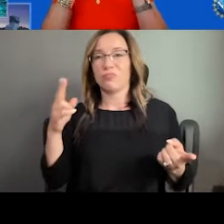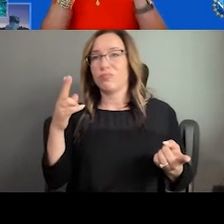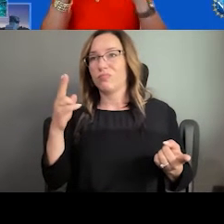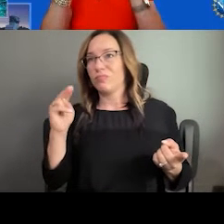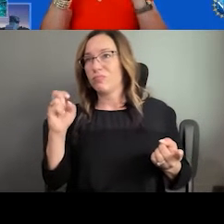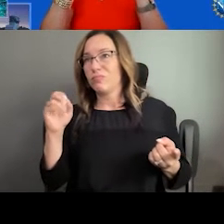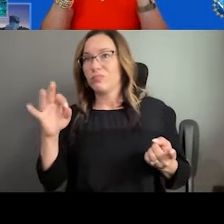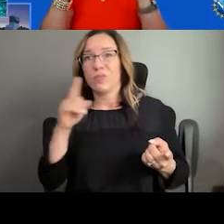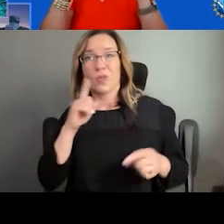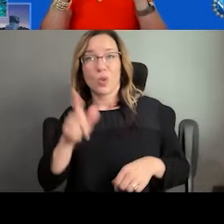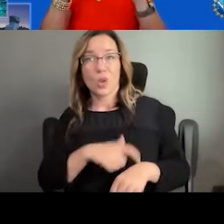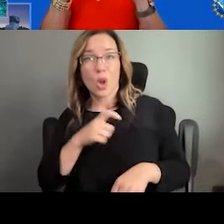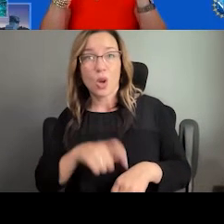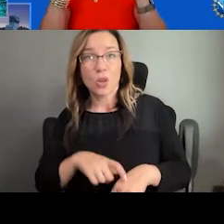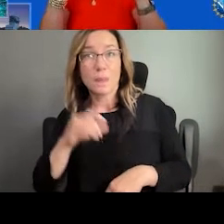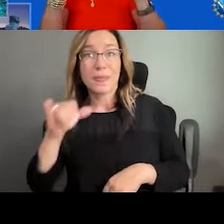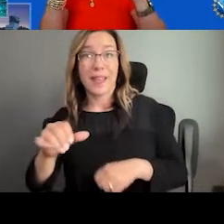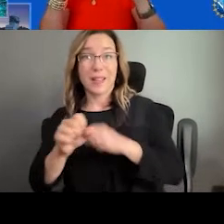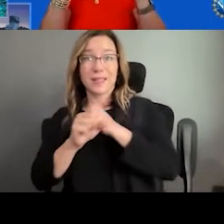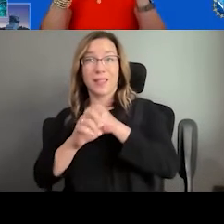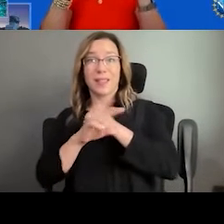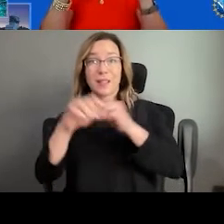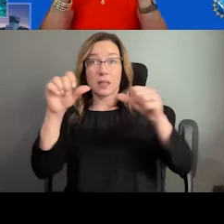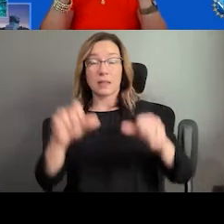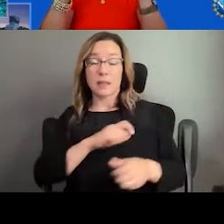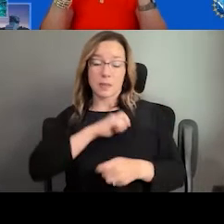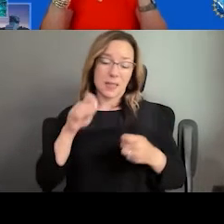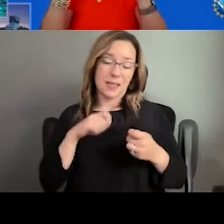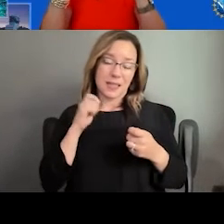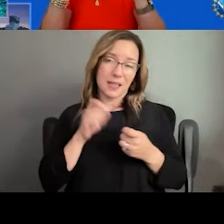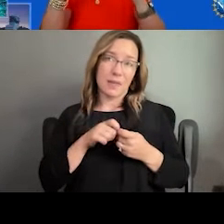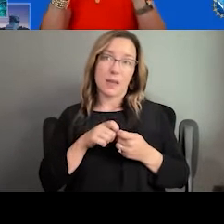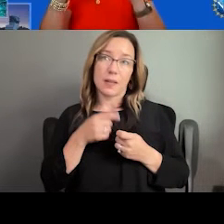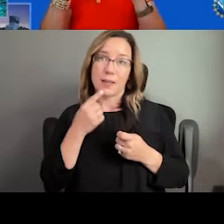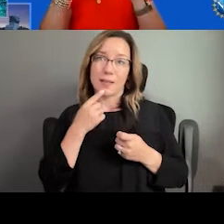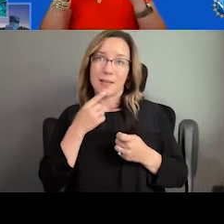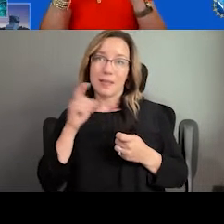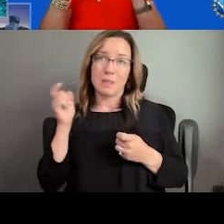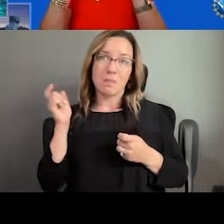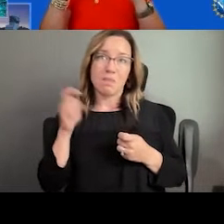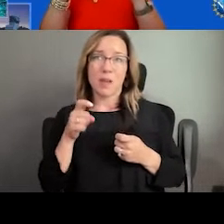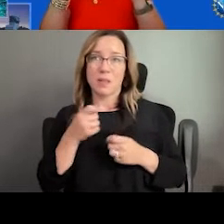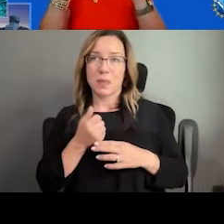Well, that's solicitation specifically specifies that it has to be submitted by